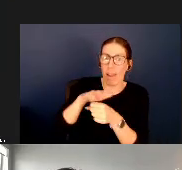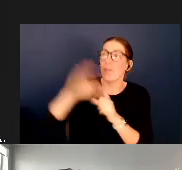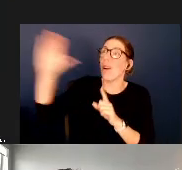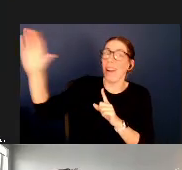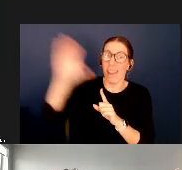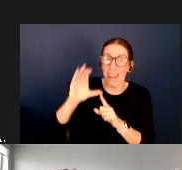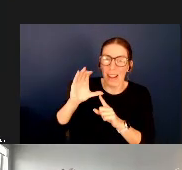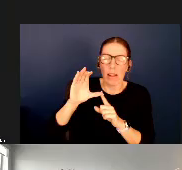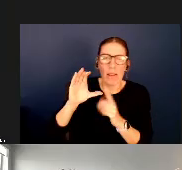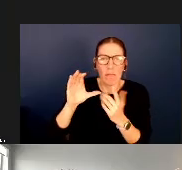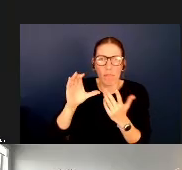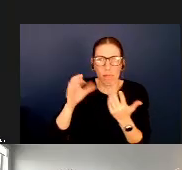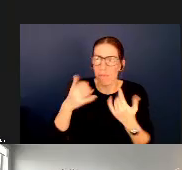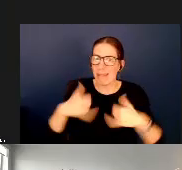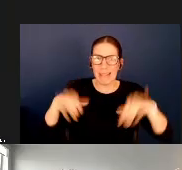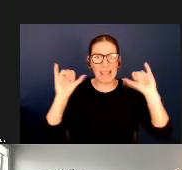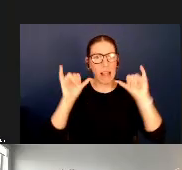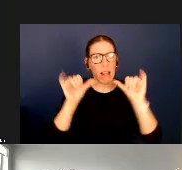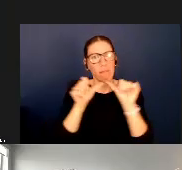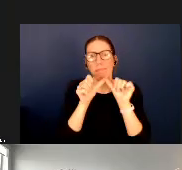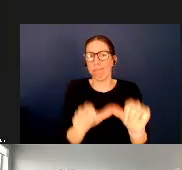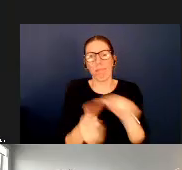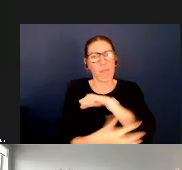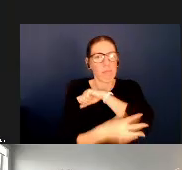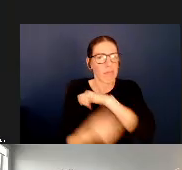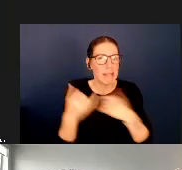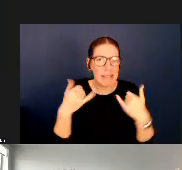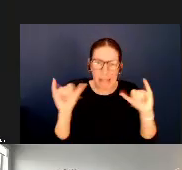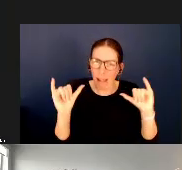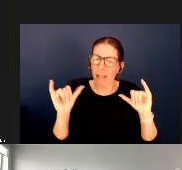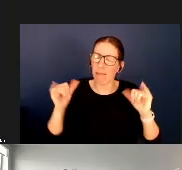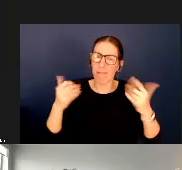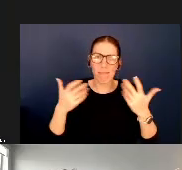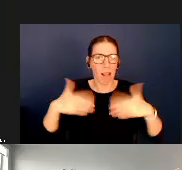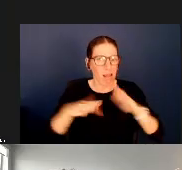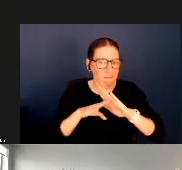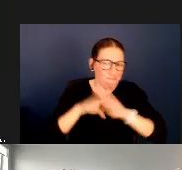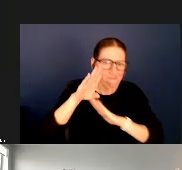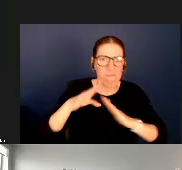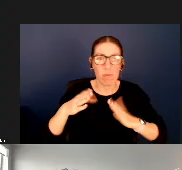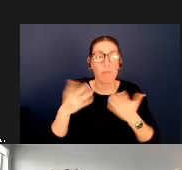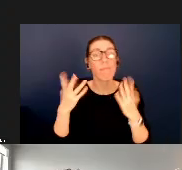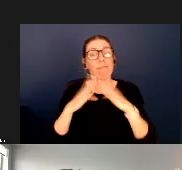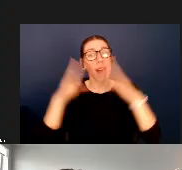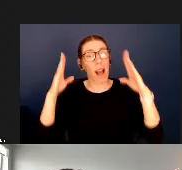lift disabled people out of poverty. Housing in particular is a crisis point for intellectually